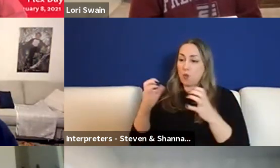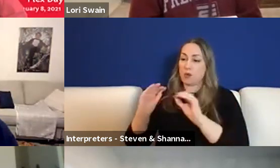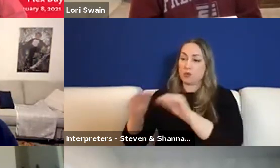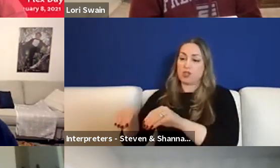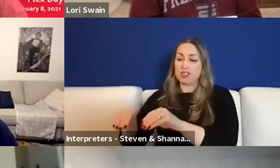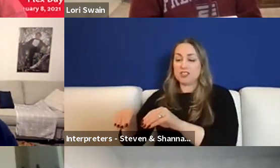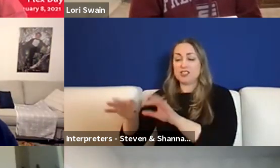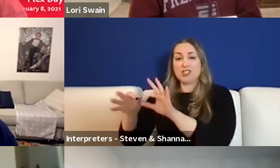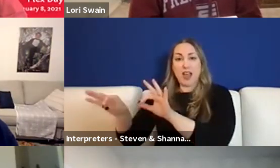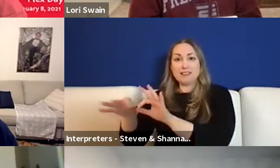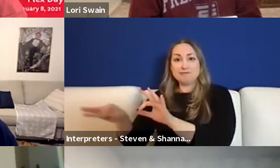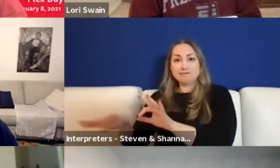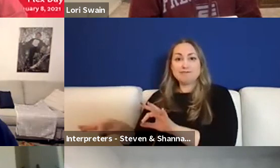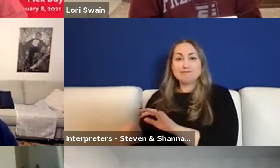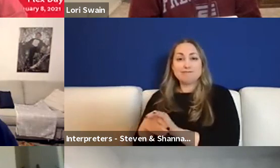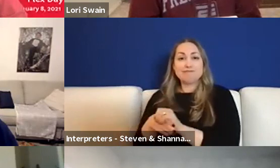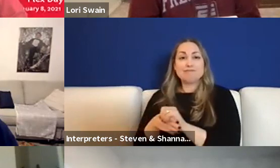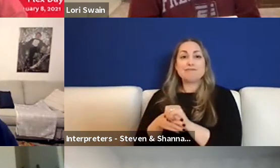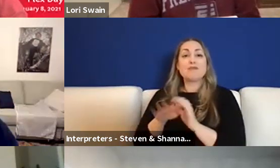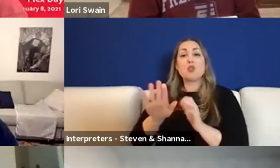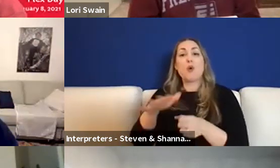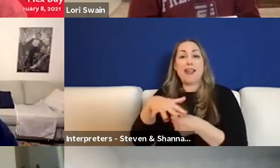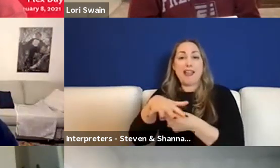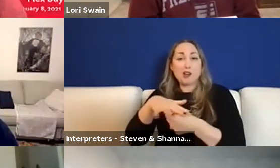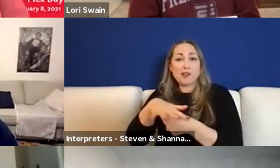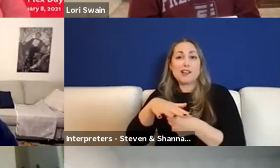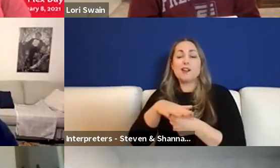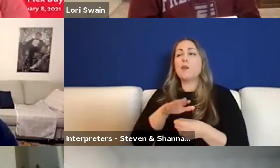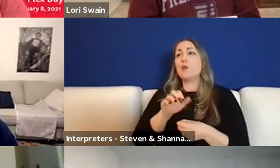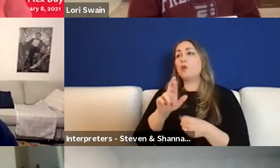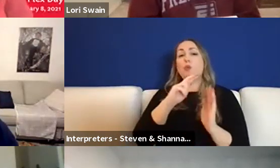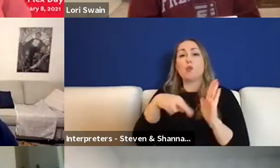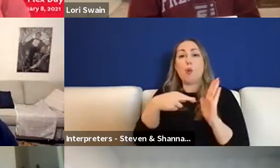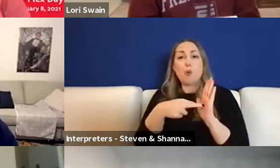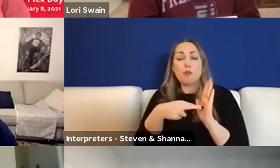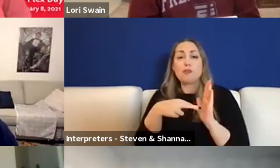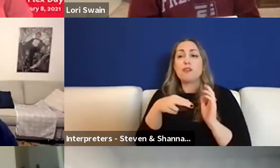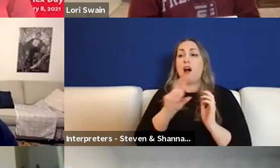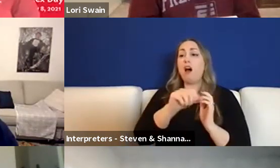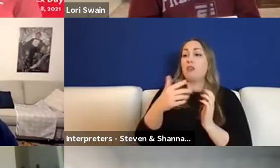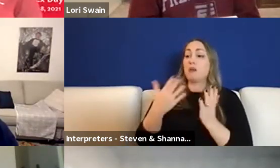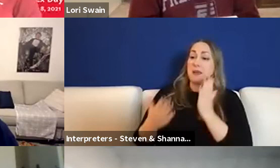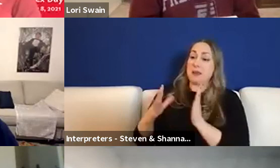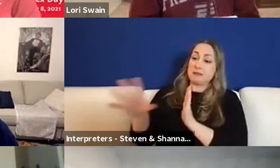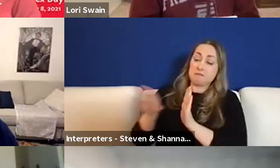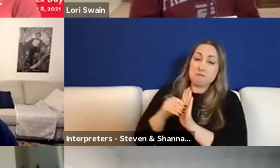of says what you think your areas doing or you're doing in your role that maybe someone else might be interested in learning more